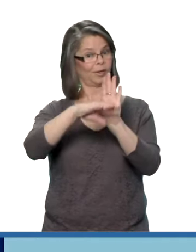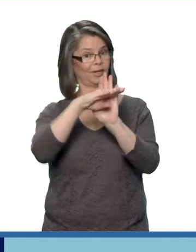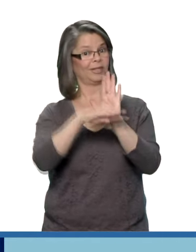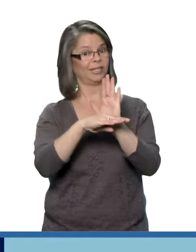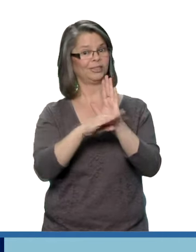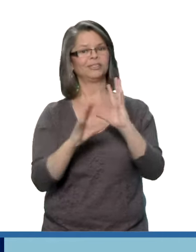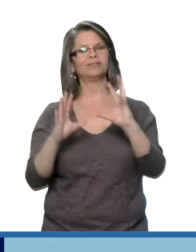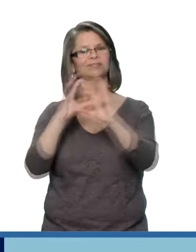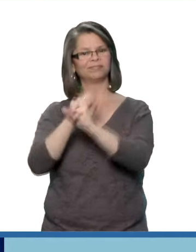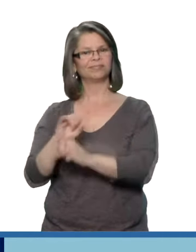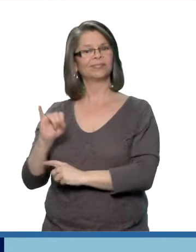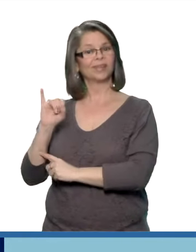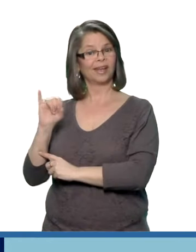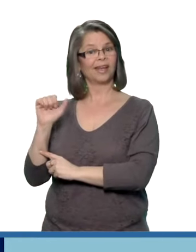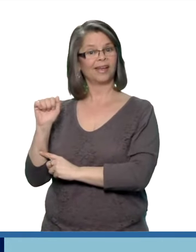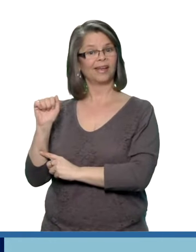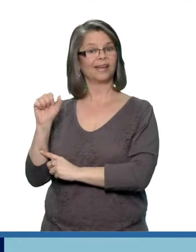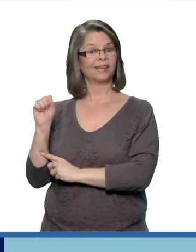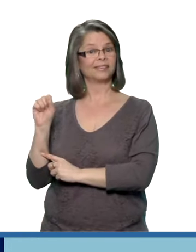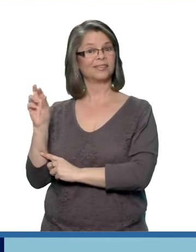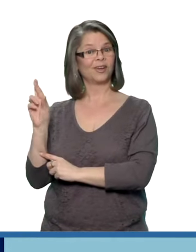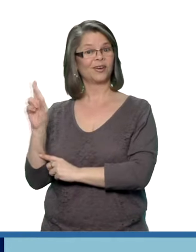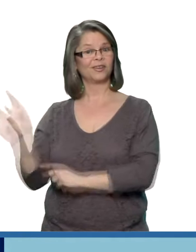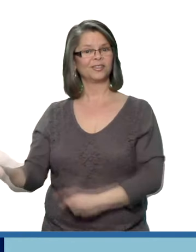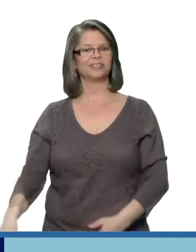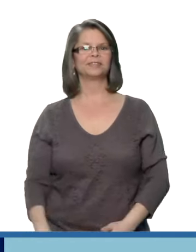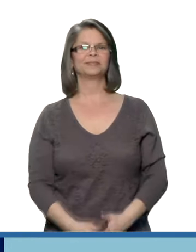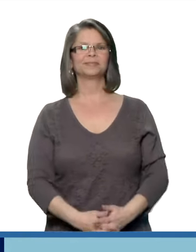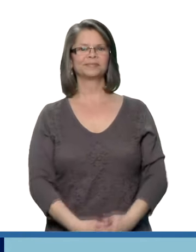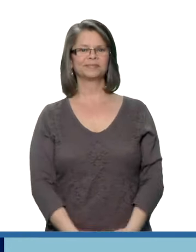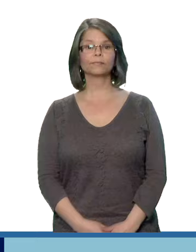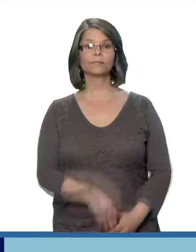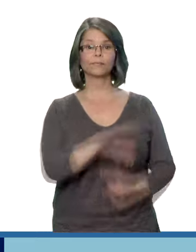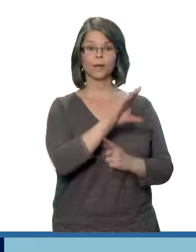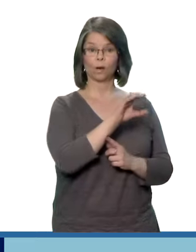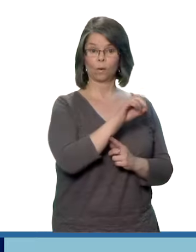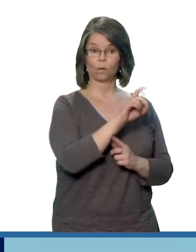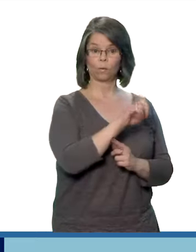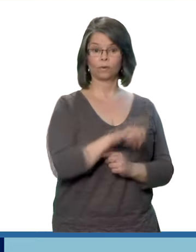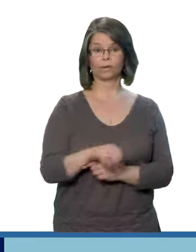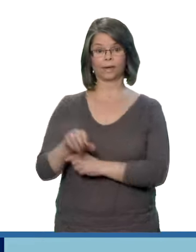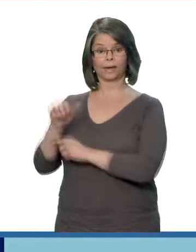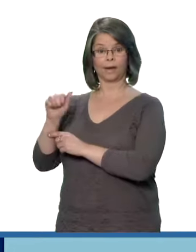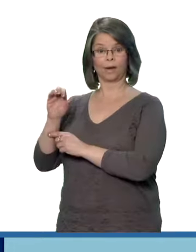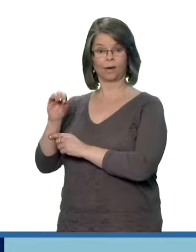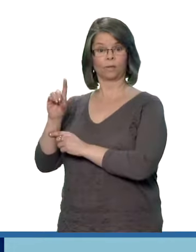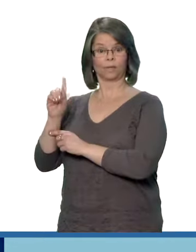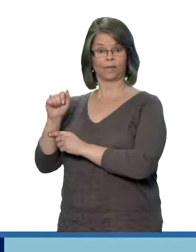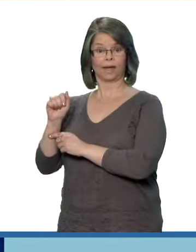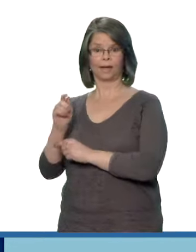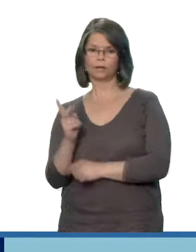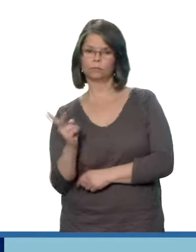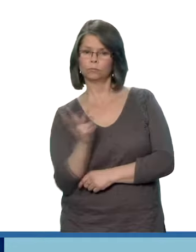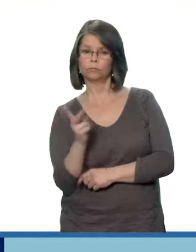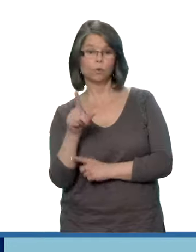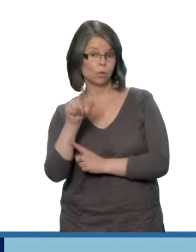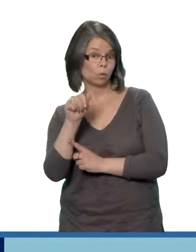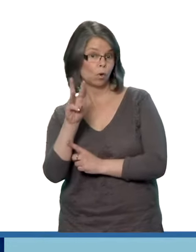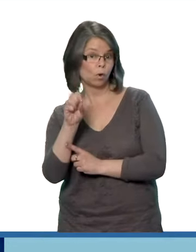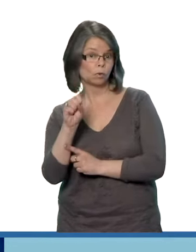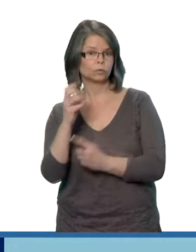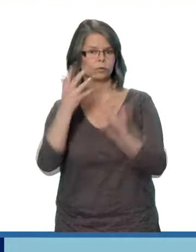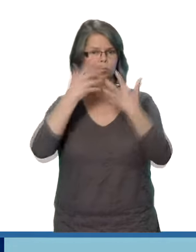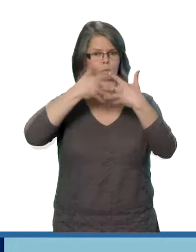IASR for short. The Code and the AODA work together